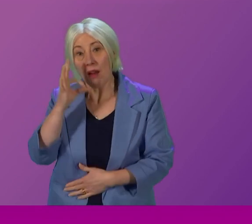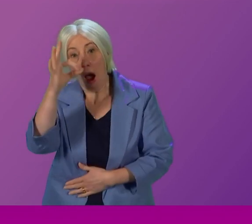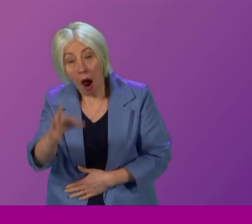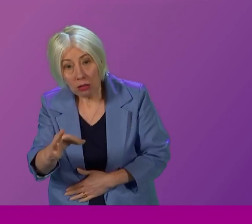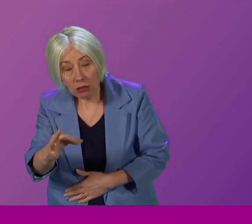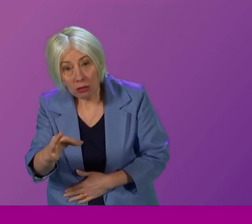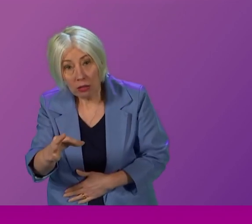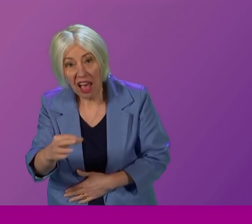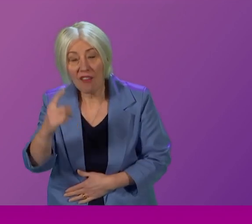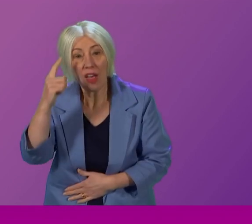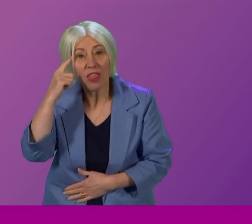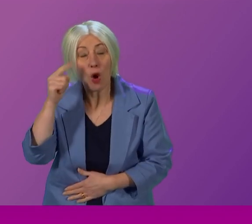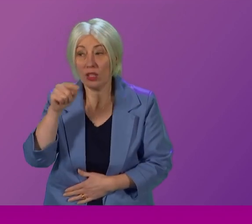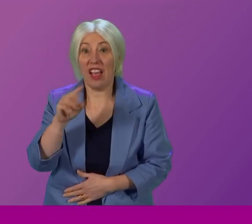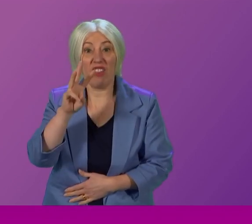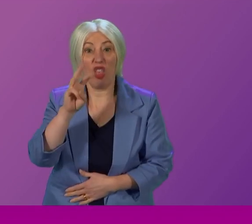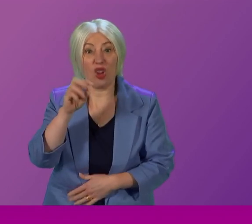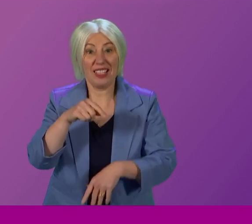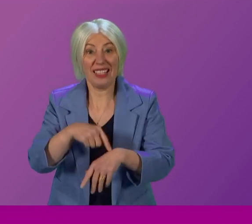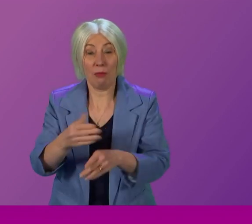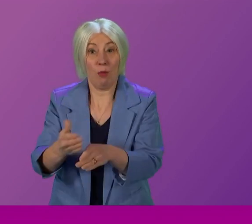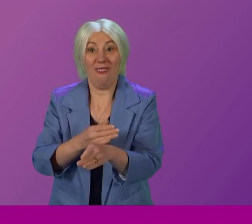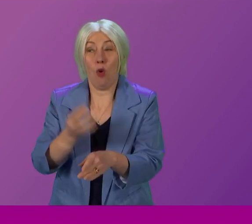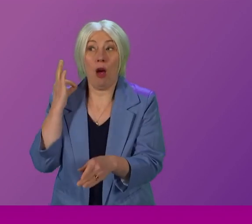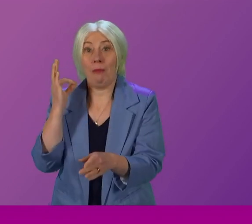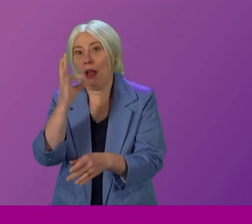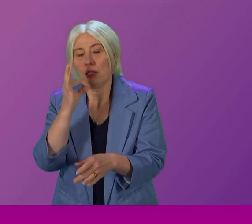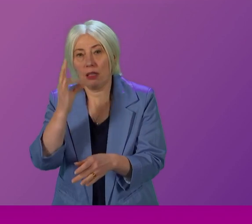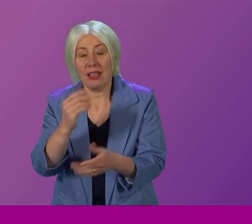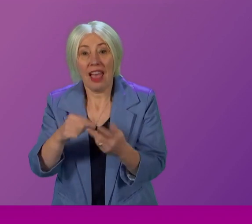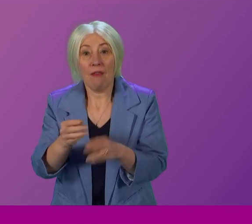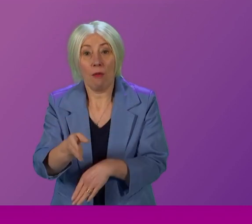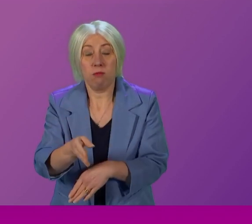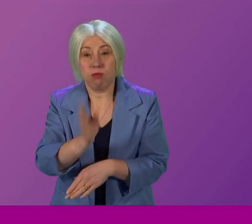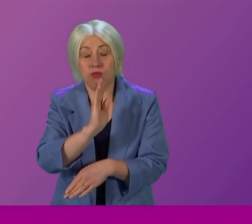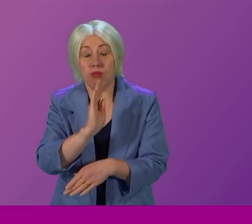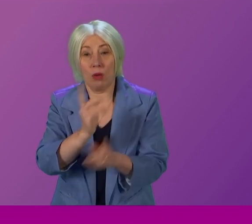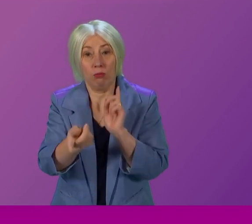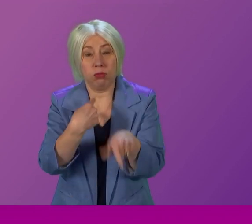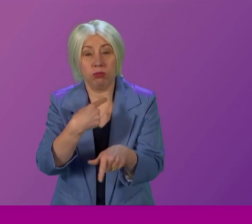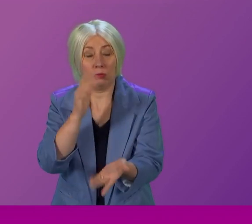at any point in the 13 previous attempts, I had ever got a straight answer from Nicola Sturgeon.